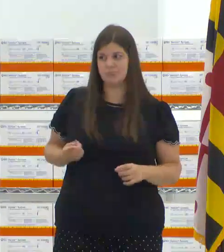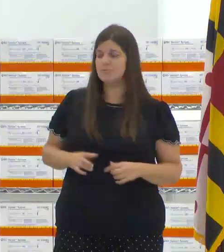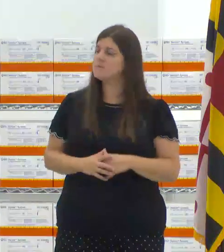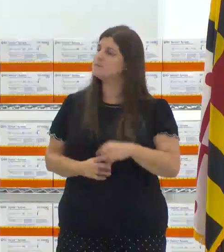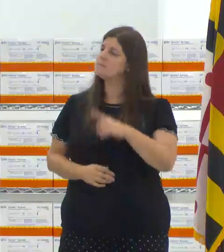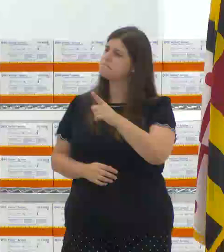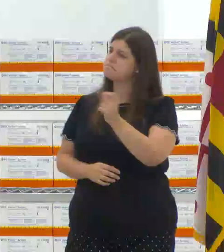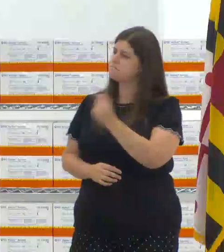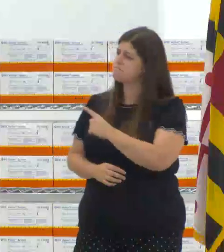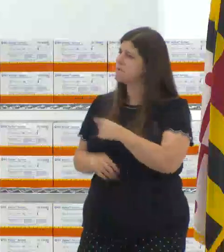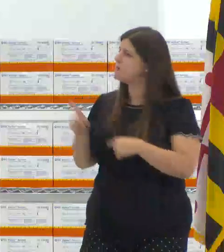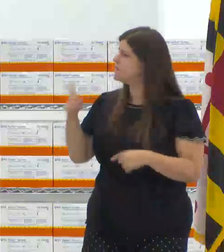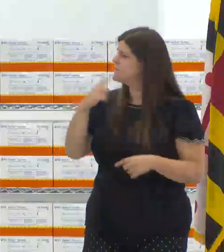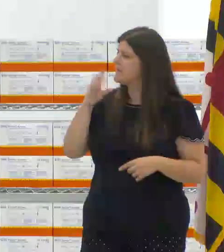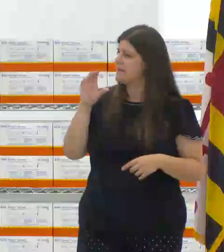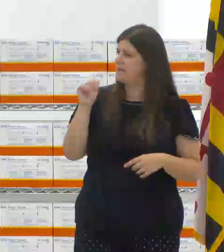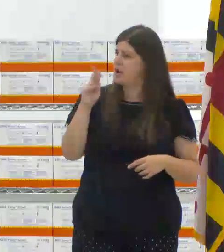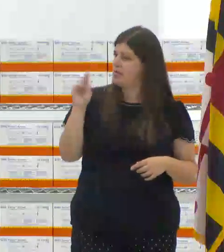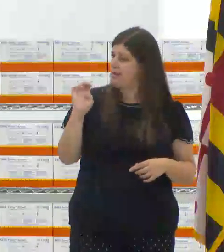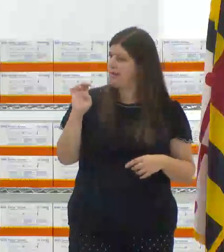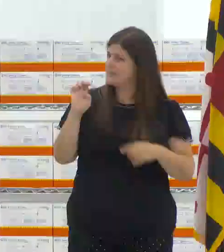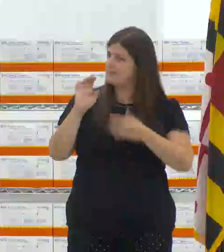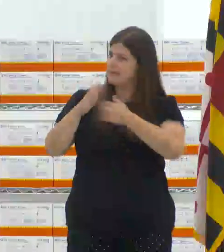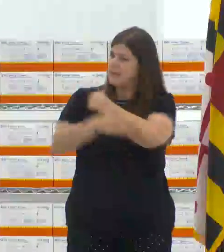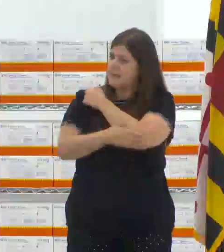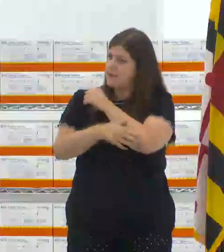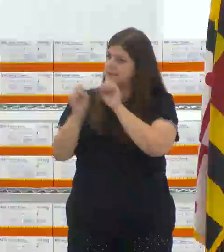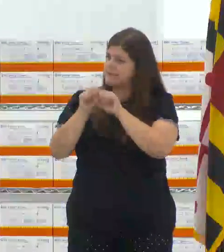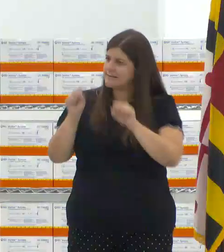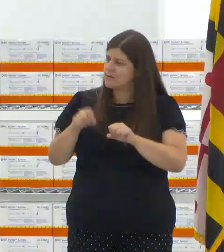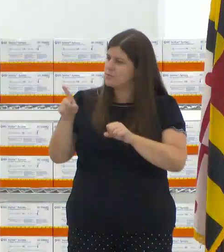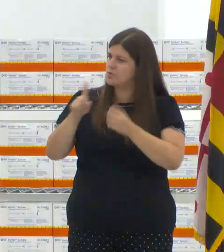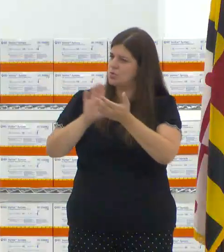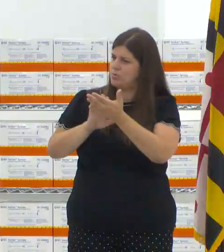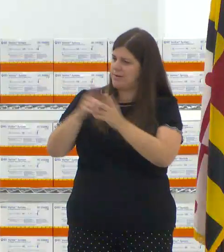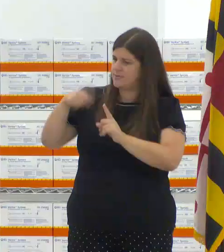out there trying to compete with one another and this made more It's one of the reasons why we have this compact, all 50 states sense. By the way, Dr.